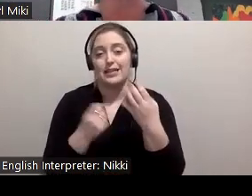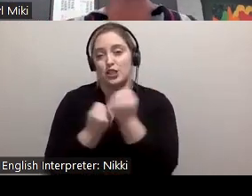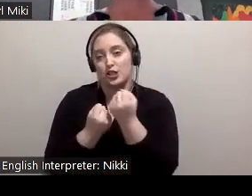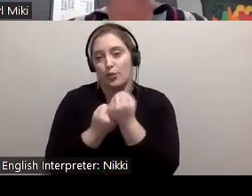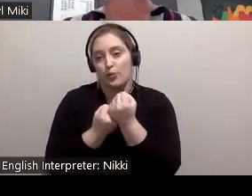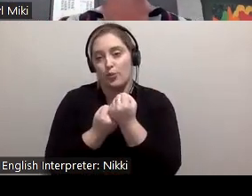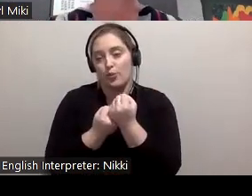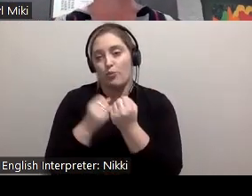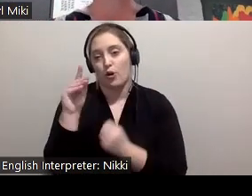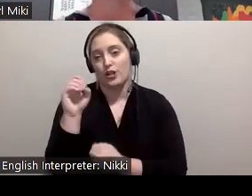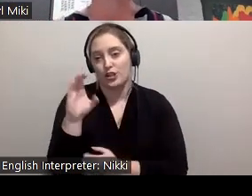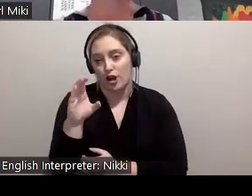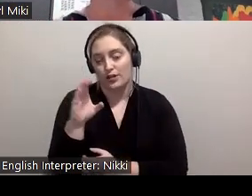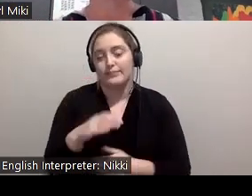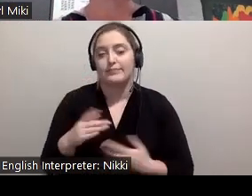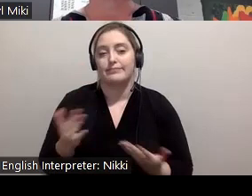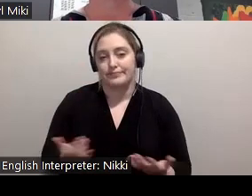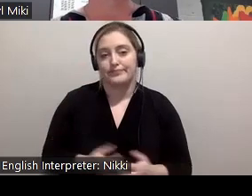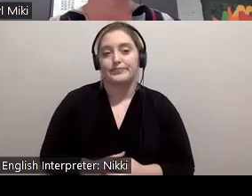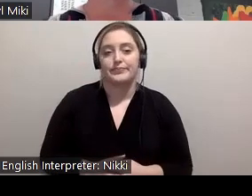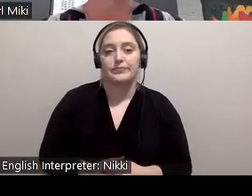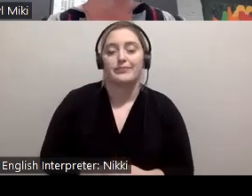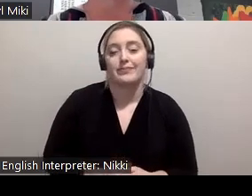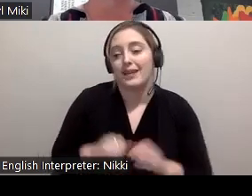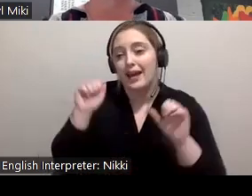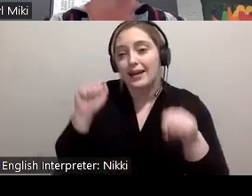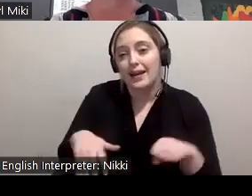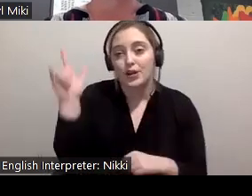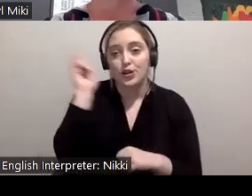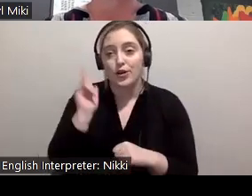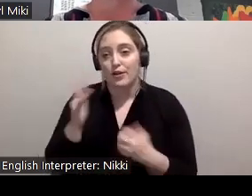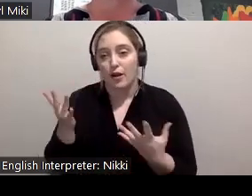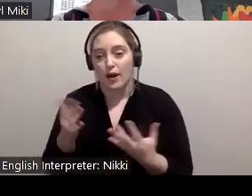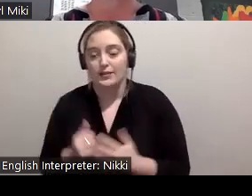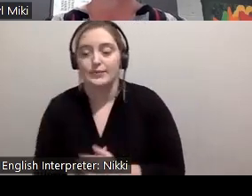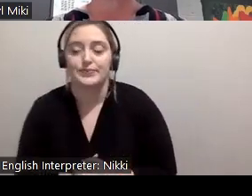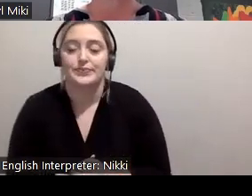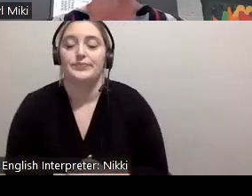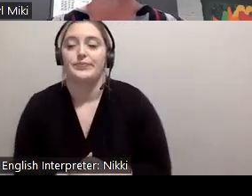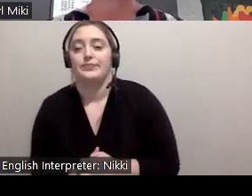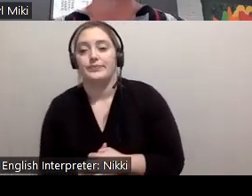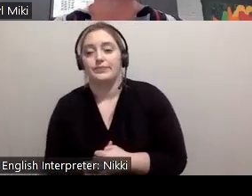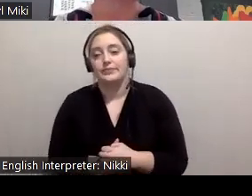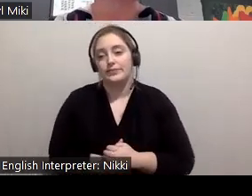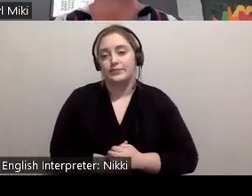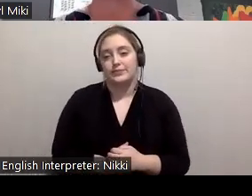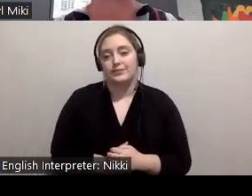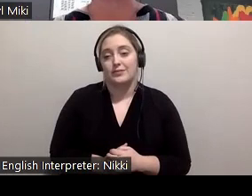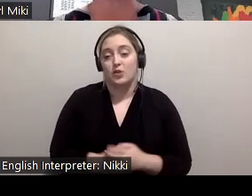support material is these are sort of perhaps visual audio or